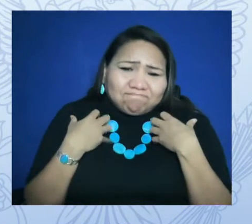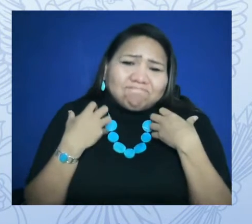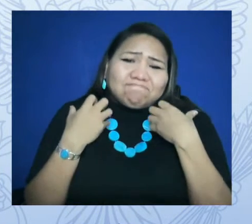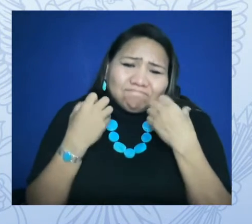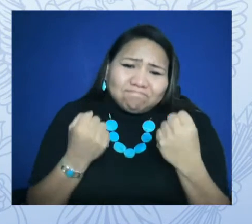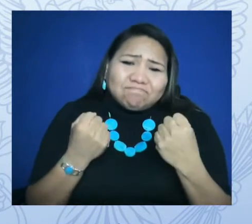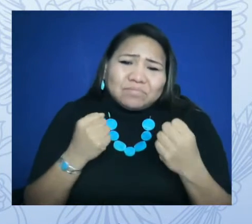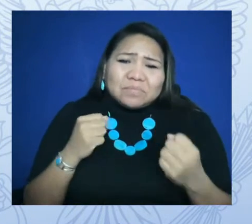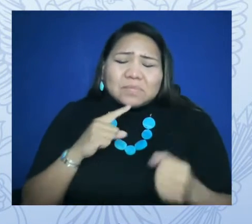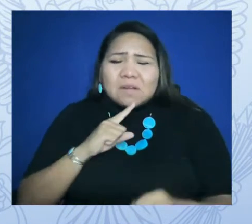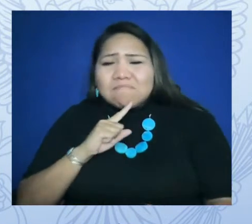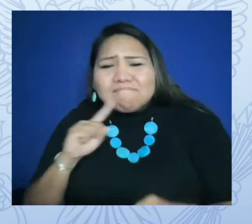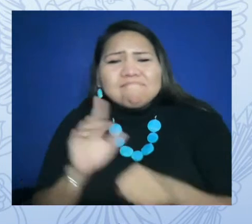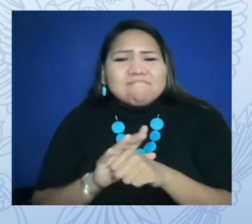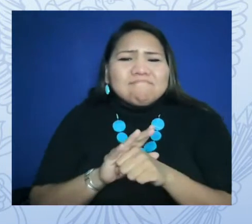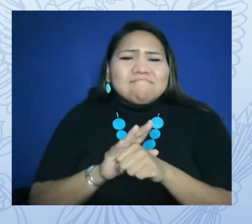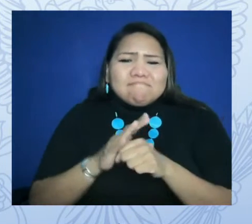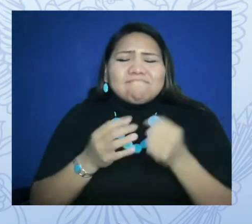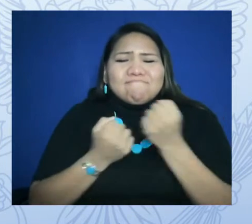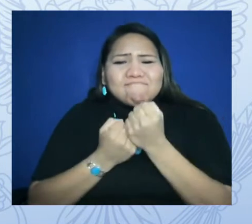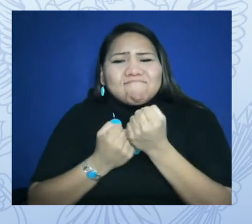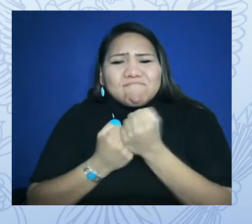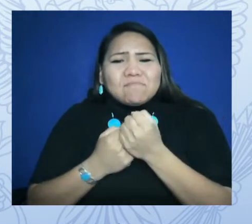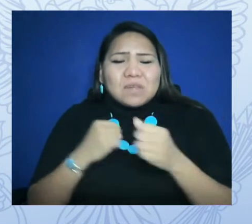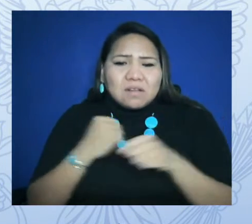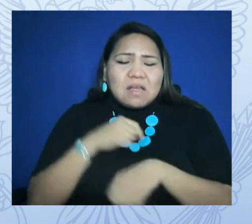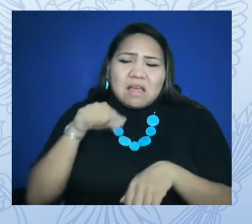They live on in the hearts of her community